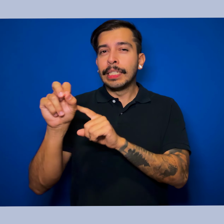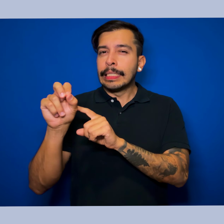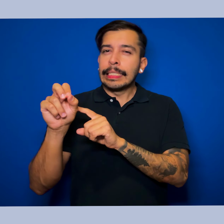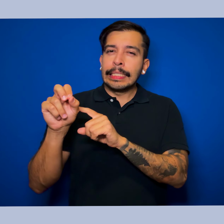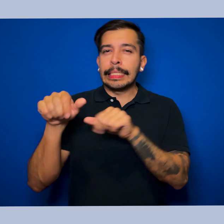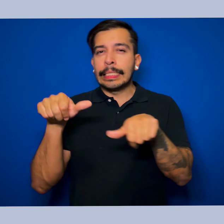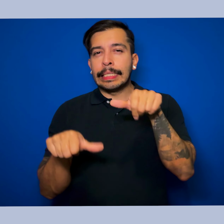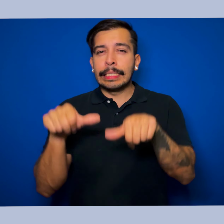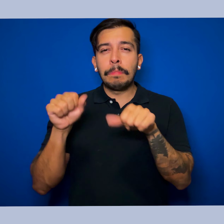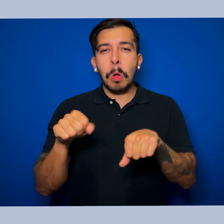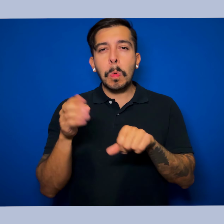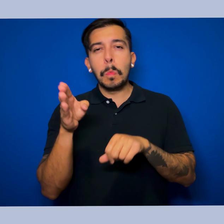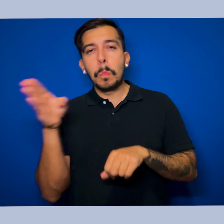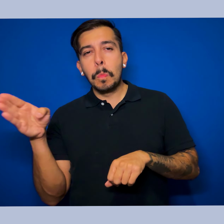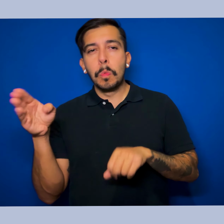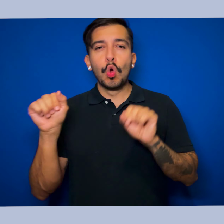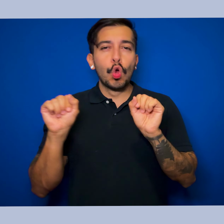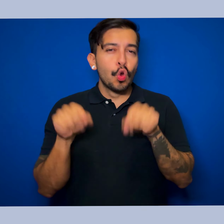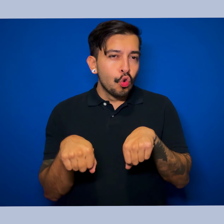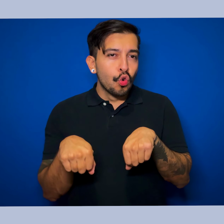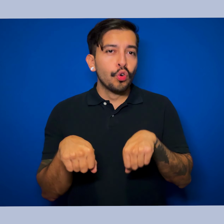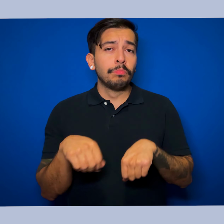with some uncertainty as to your return date.